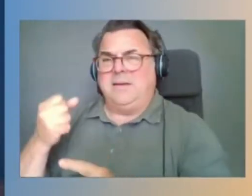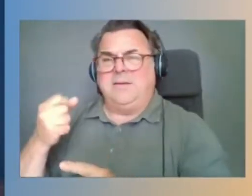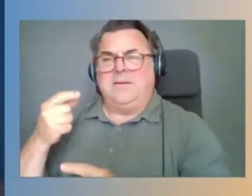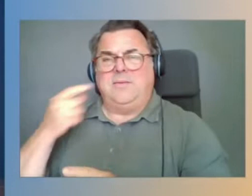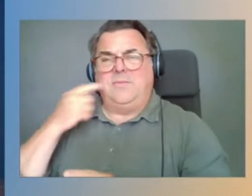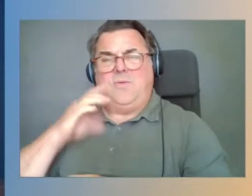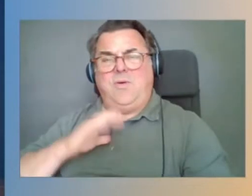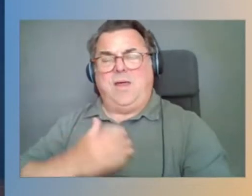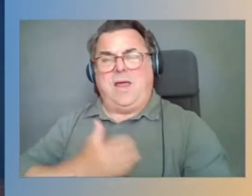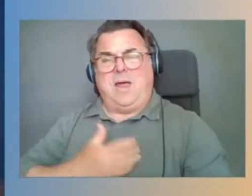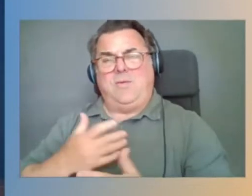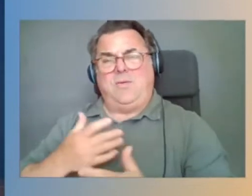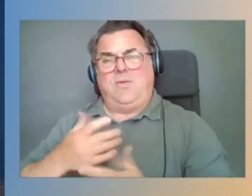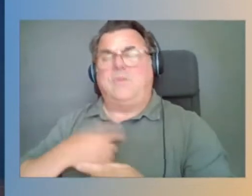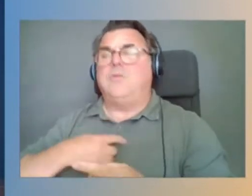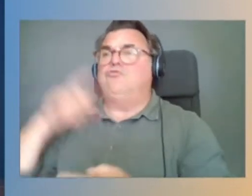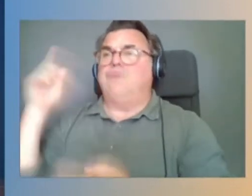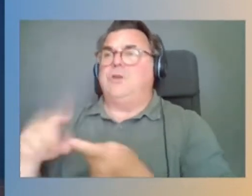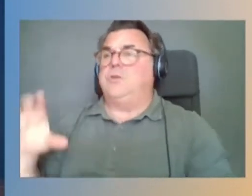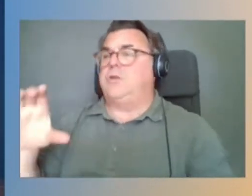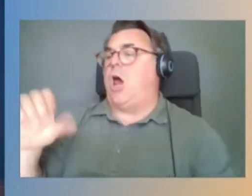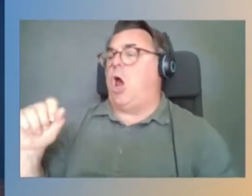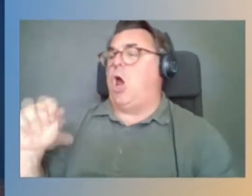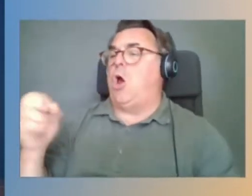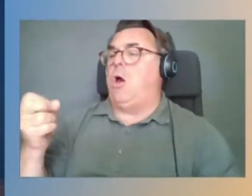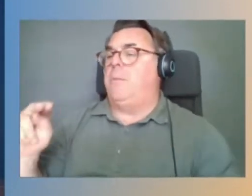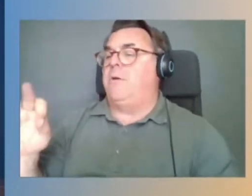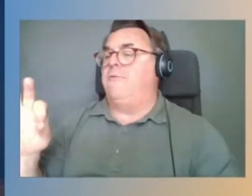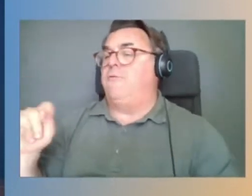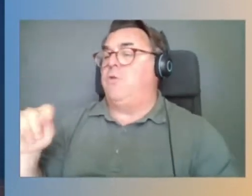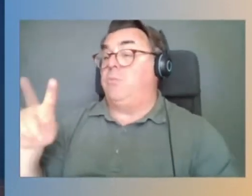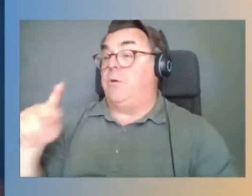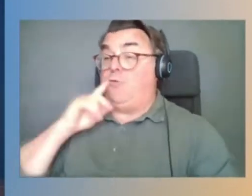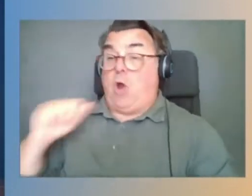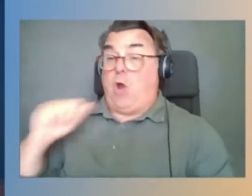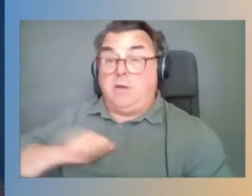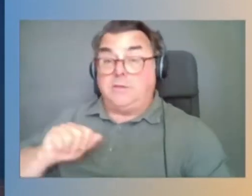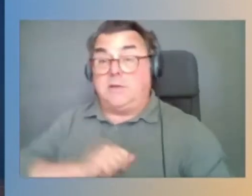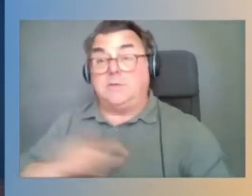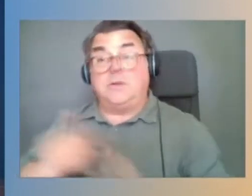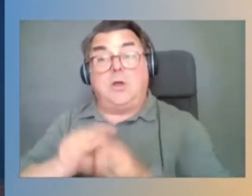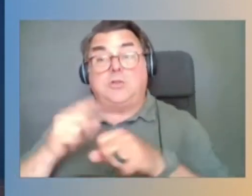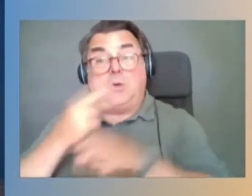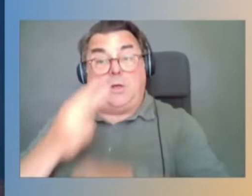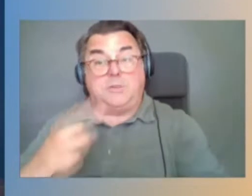reducing carbon footprint, not just for us, but for all of our customers as well. Our end customers as well. - Even if you think beyond